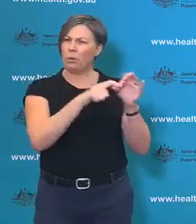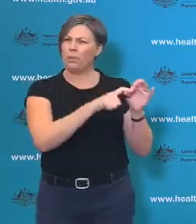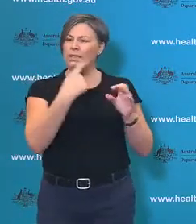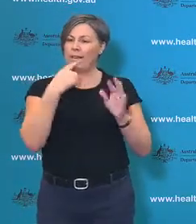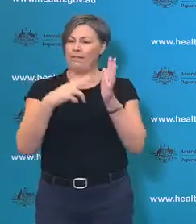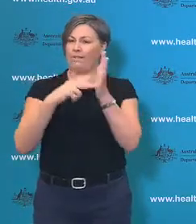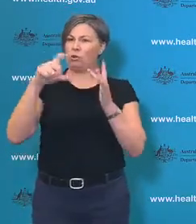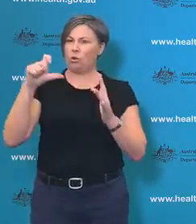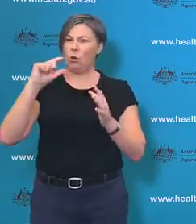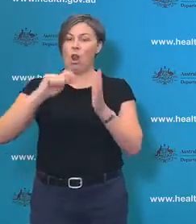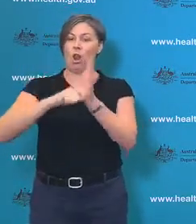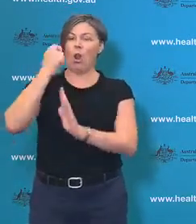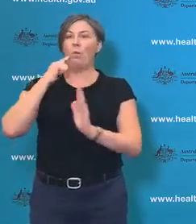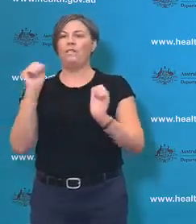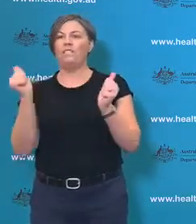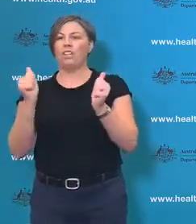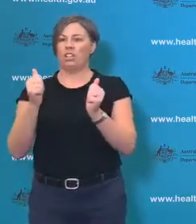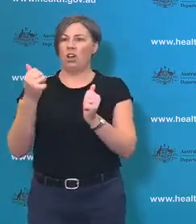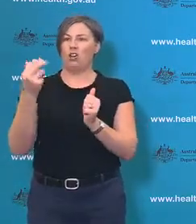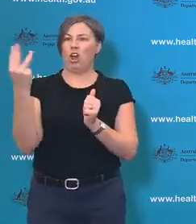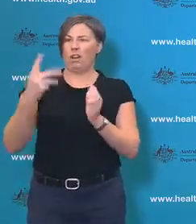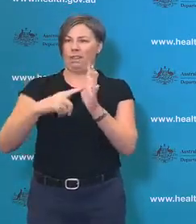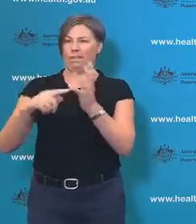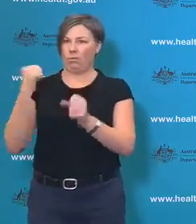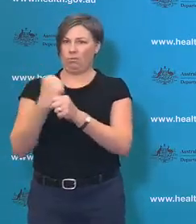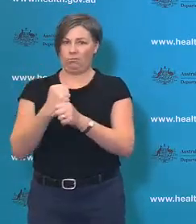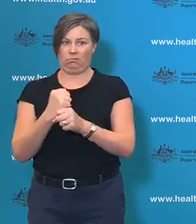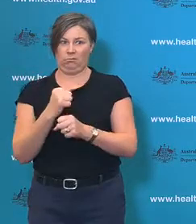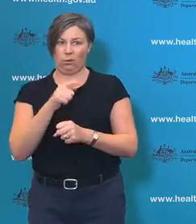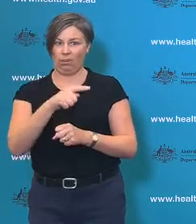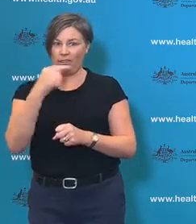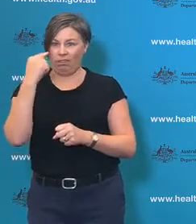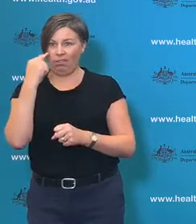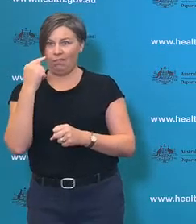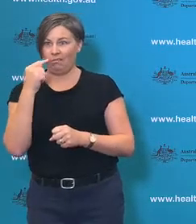is that remotely realistic now given what has happened with these clusters they've got in Melbourne?